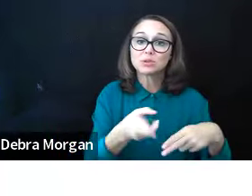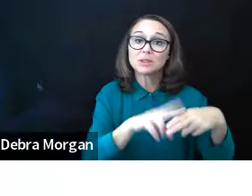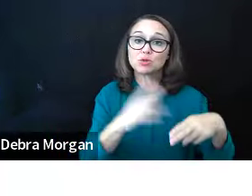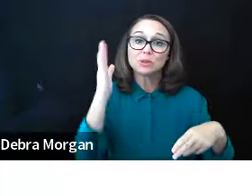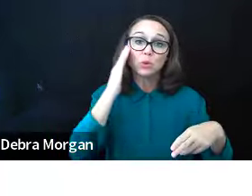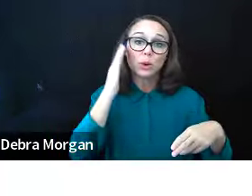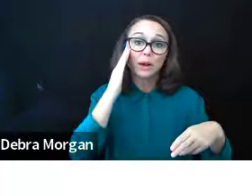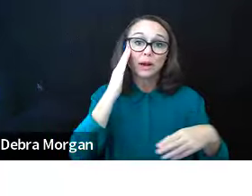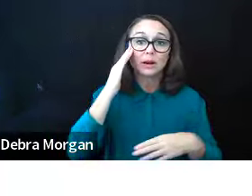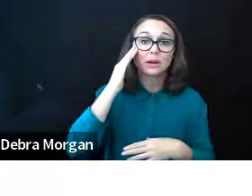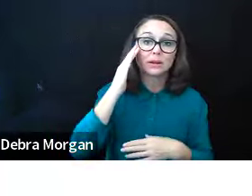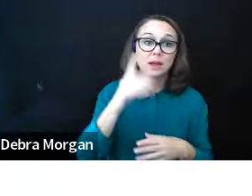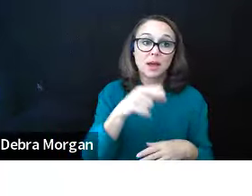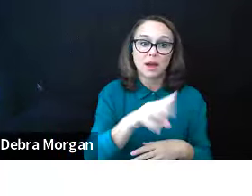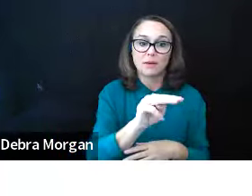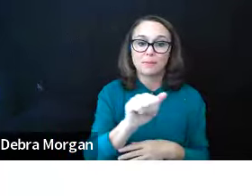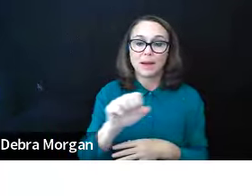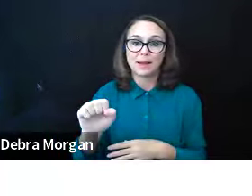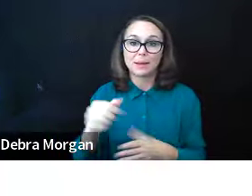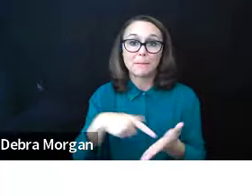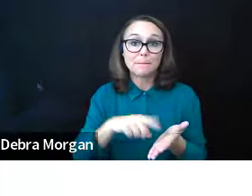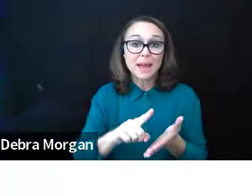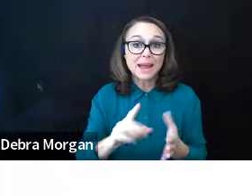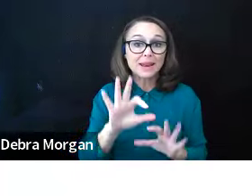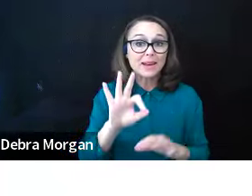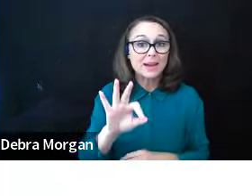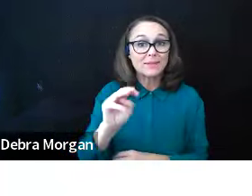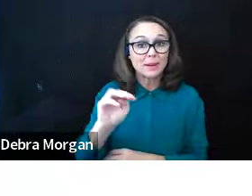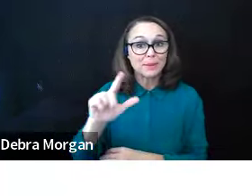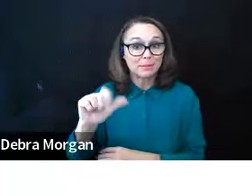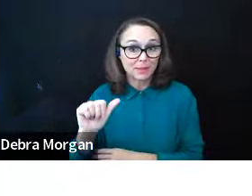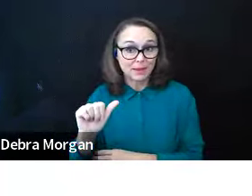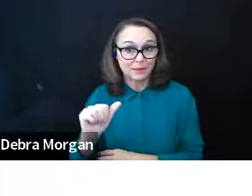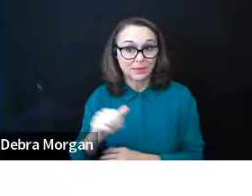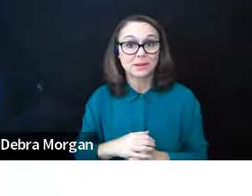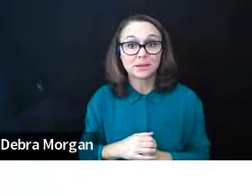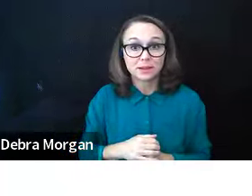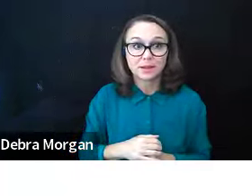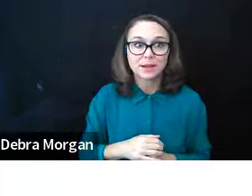of the Massachusetts paid family medical leave, particularly for parents welcoming new children.